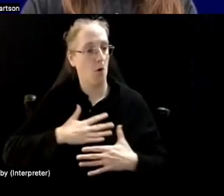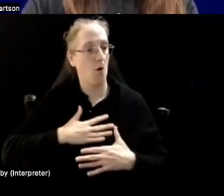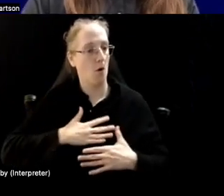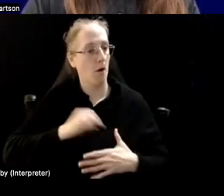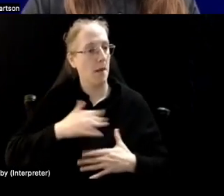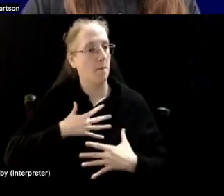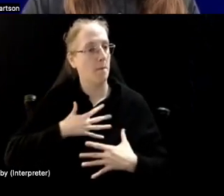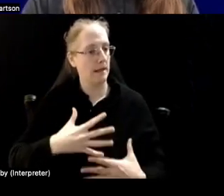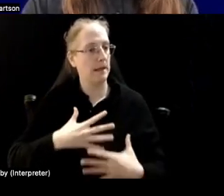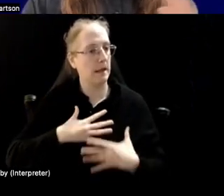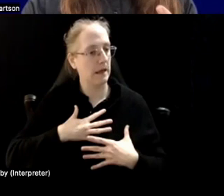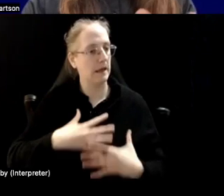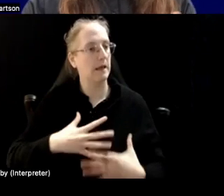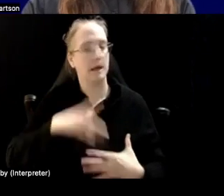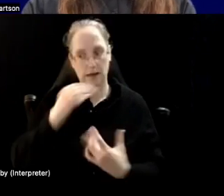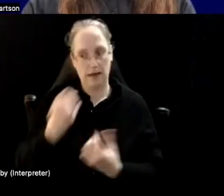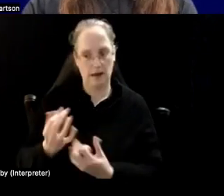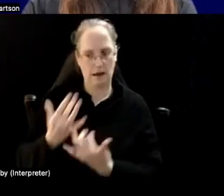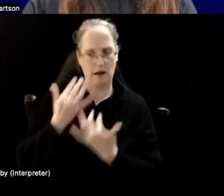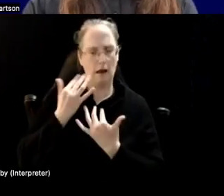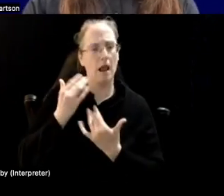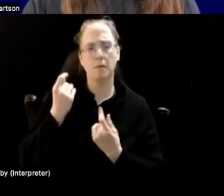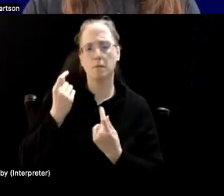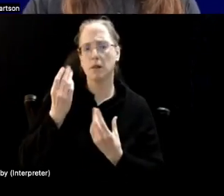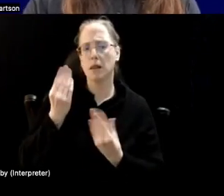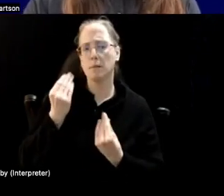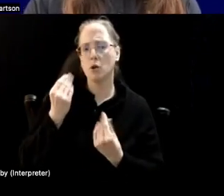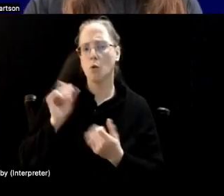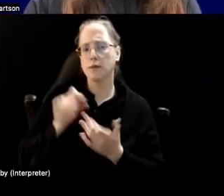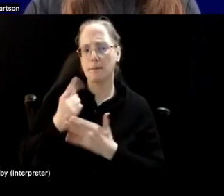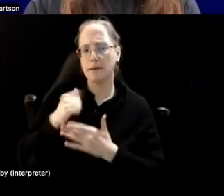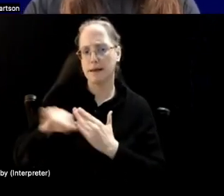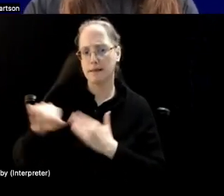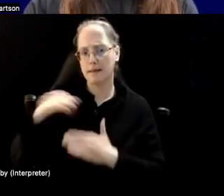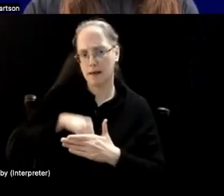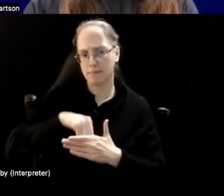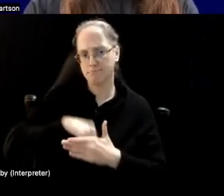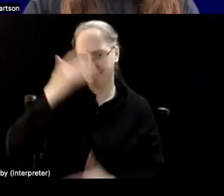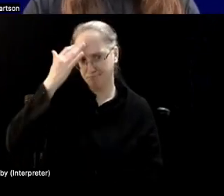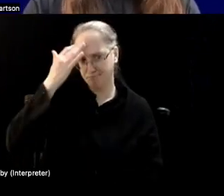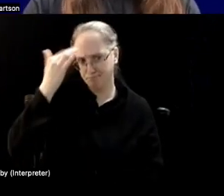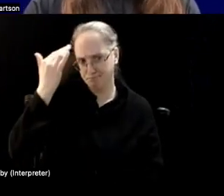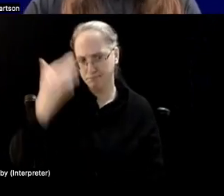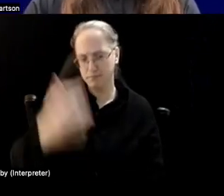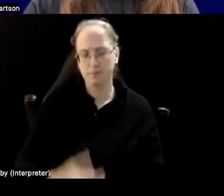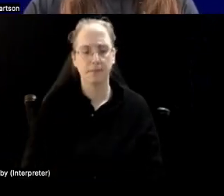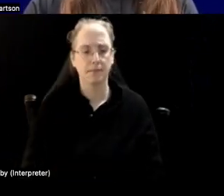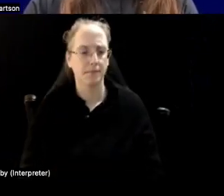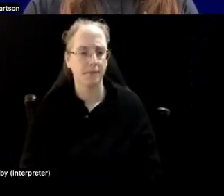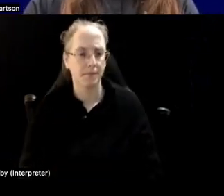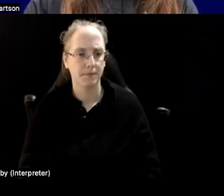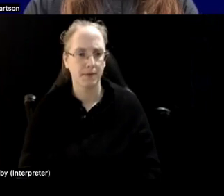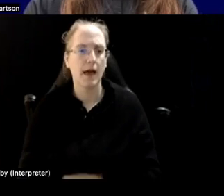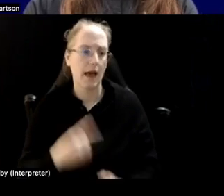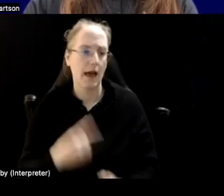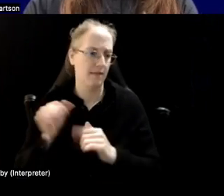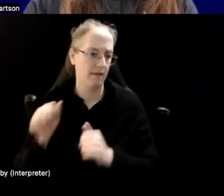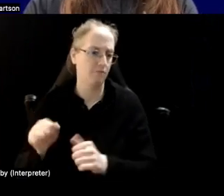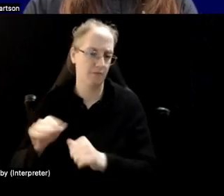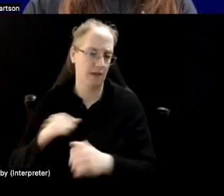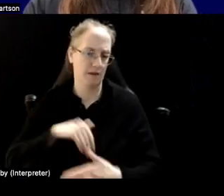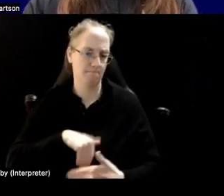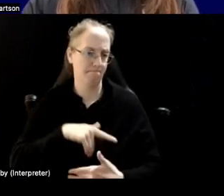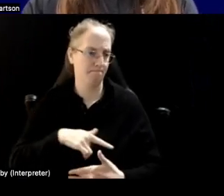us a lot of clues about maybe what is happening inside them and then their reactions to things.